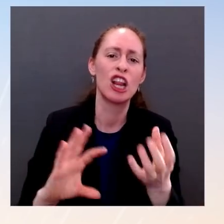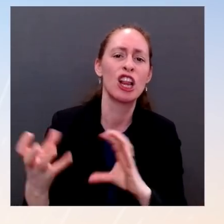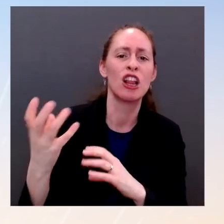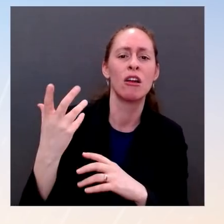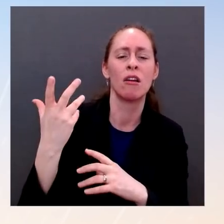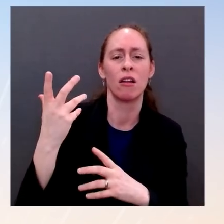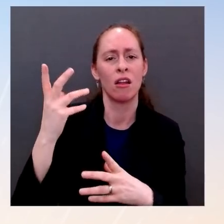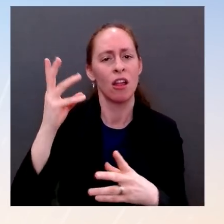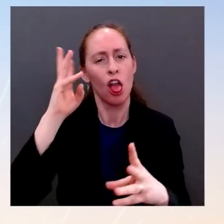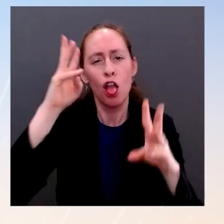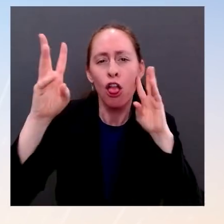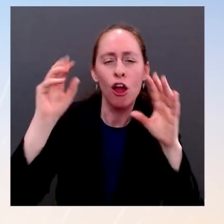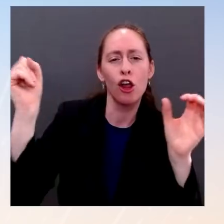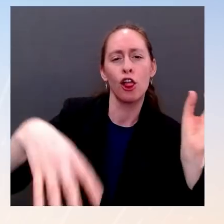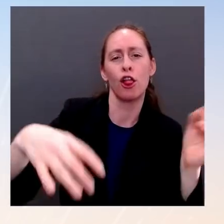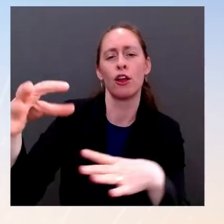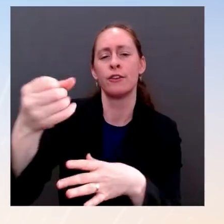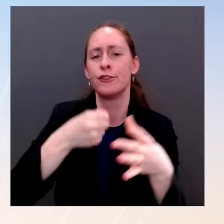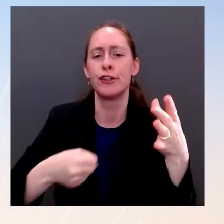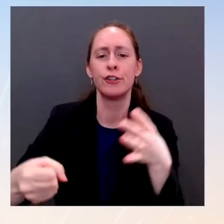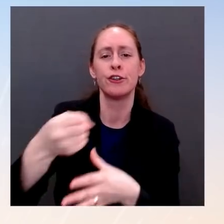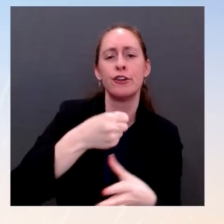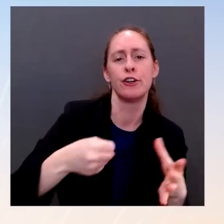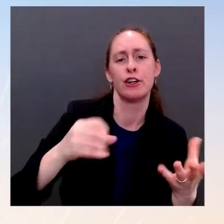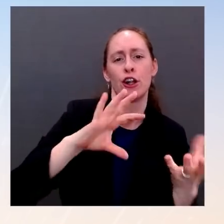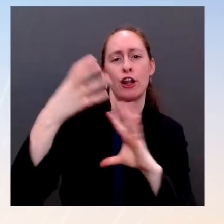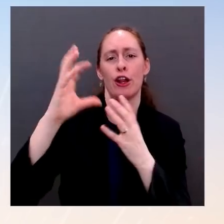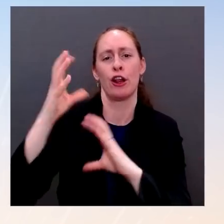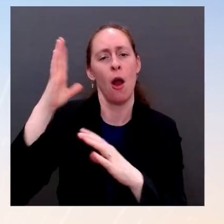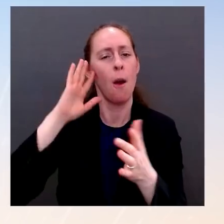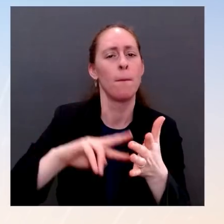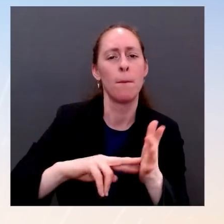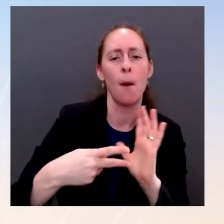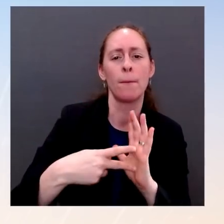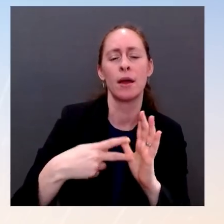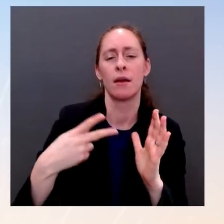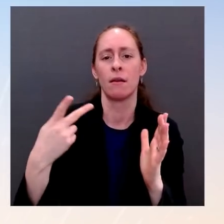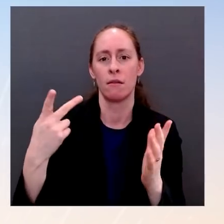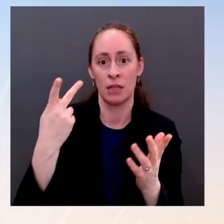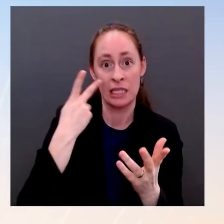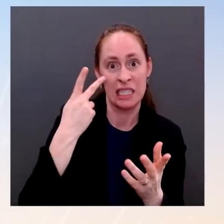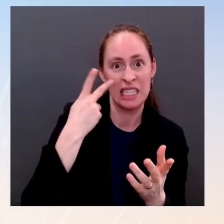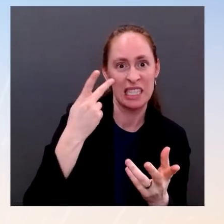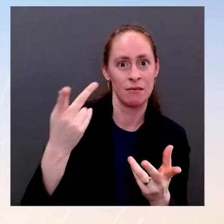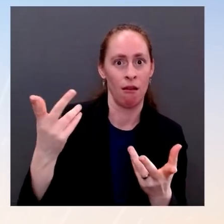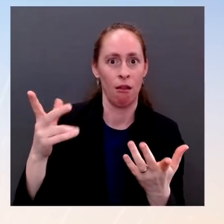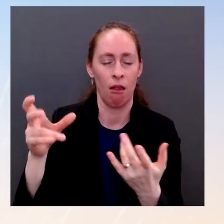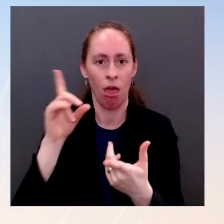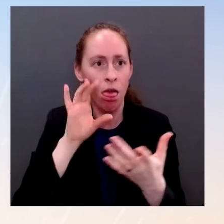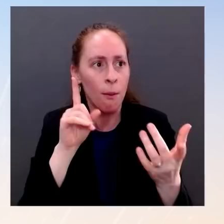or to create confusion or spread misinformation on the ground about what's actually happening on the ground. I think, again, it's important to remember